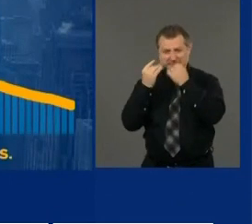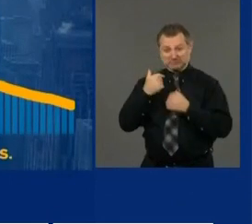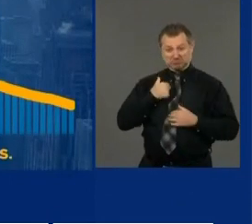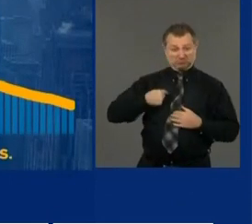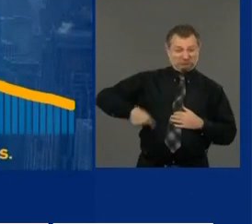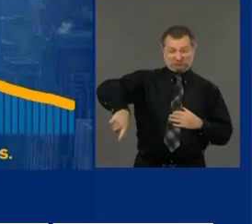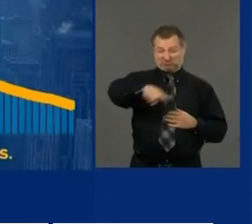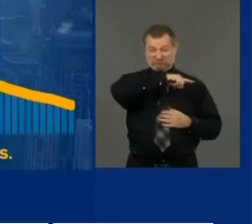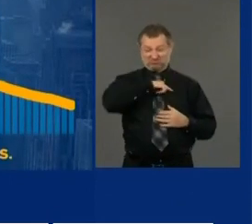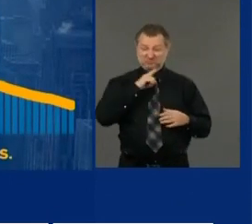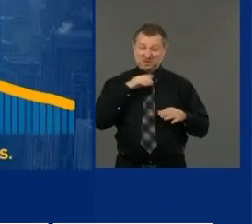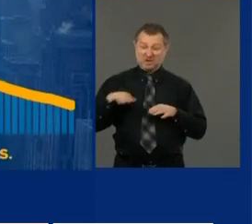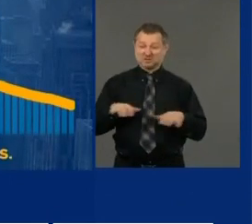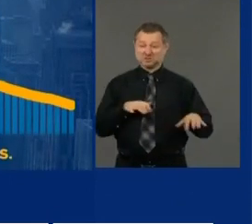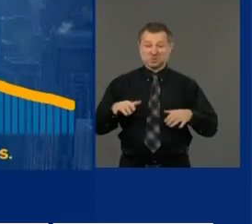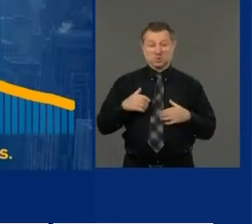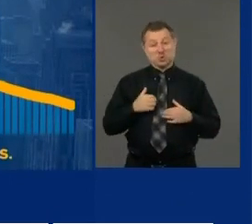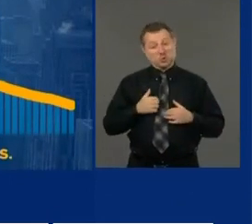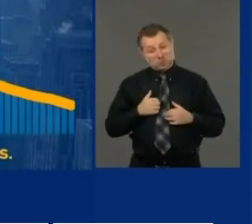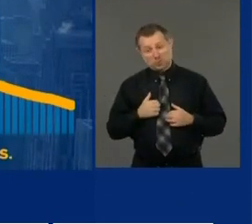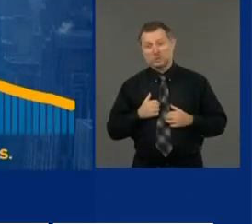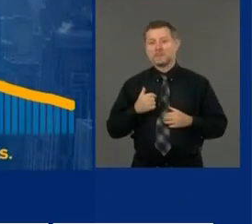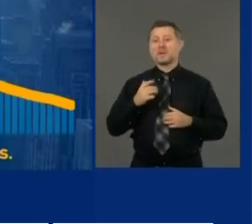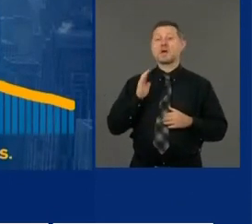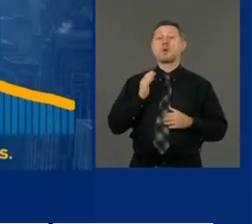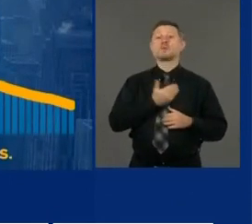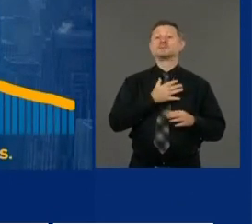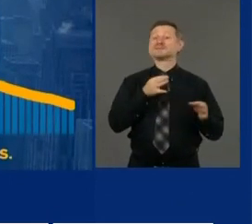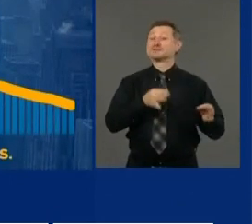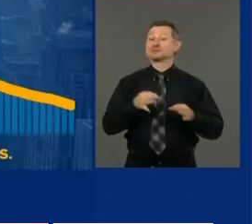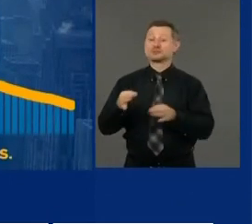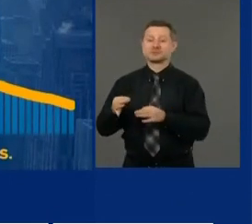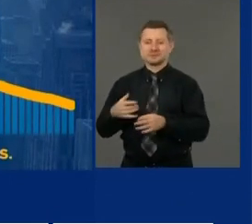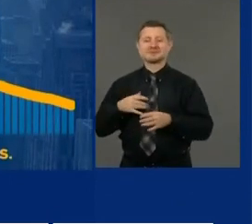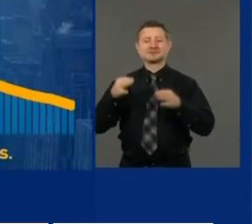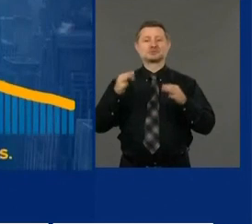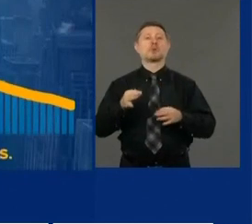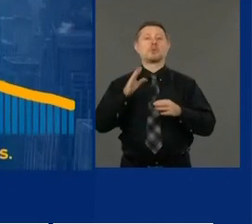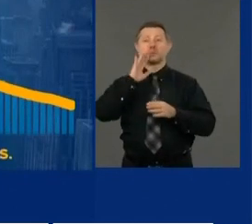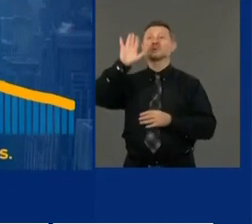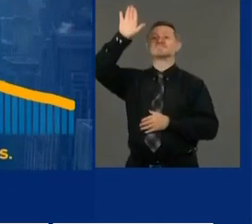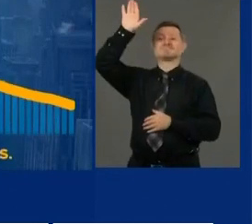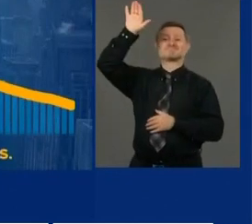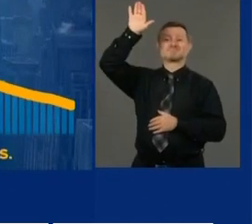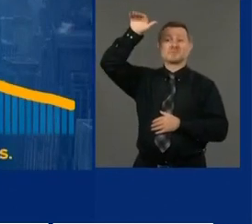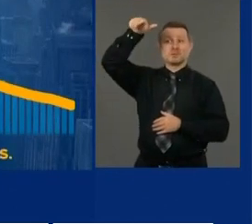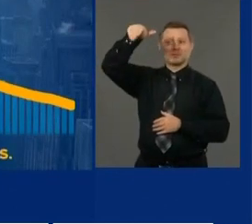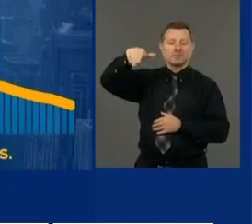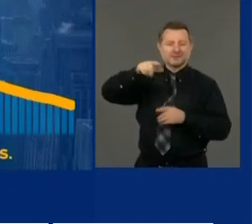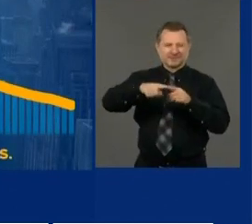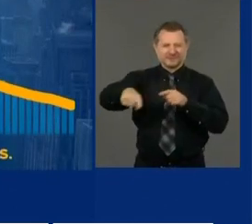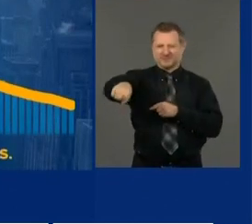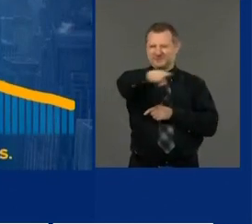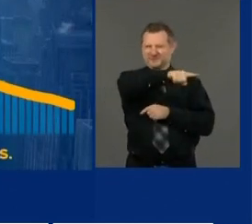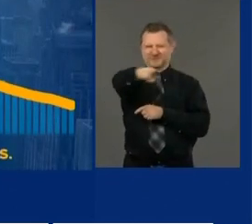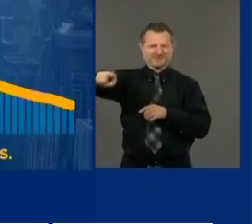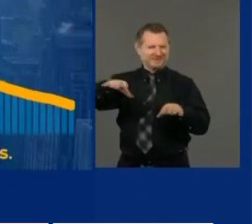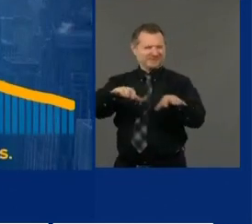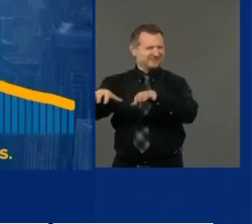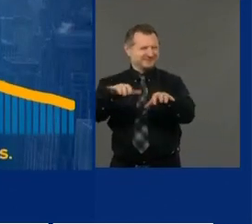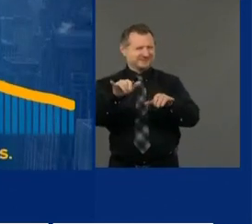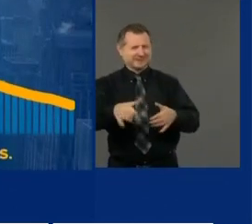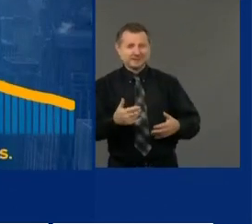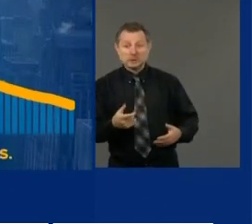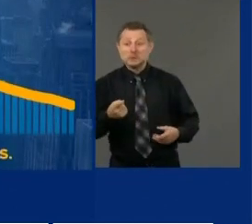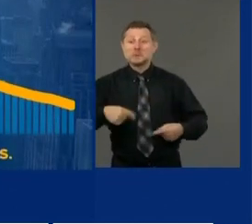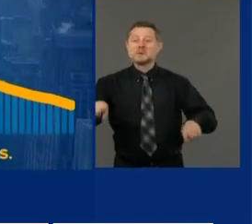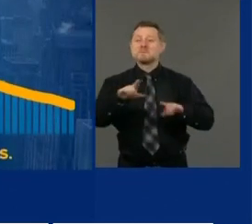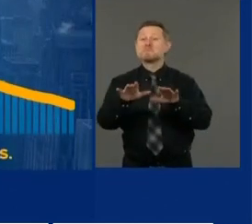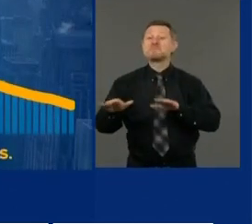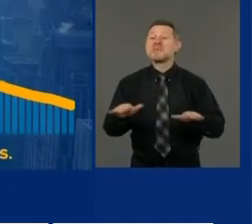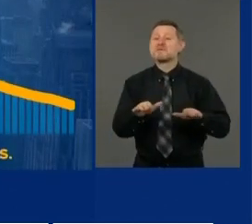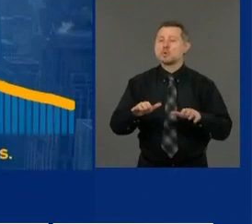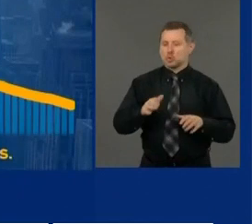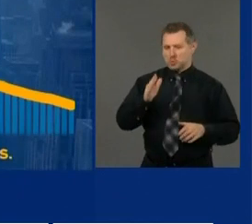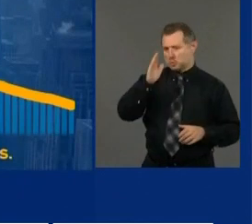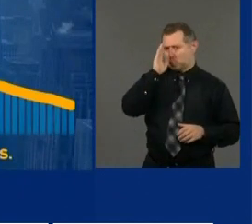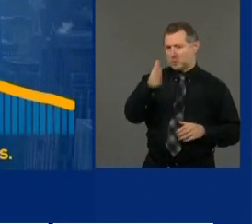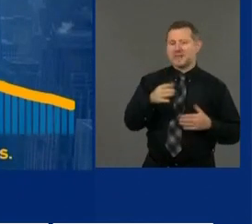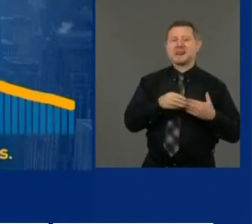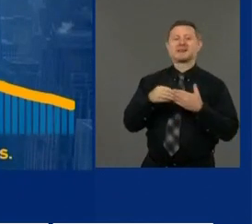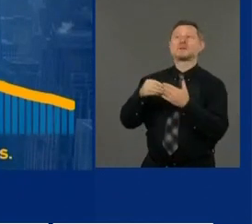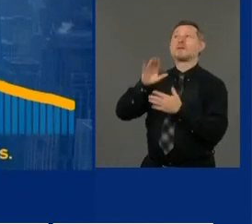AT THE SAME TIME YOU WERE